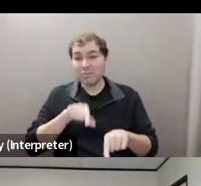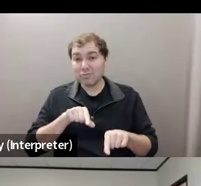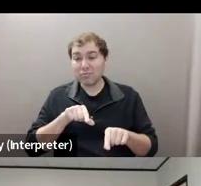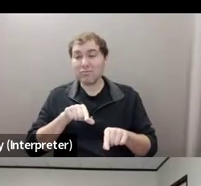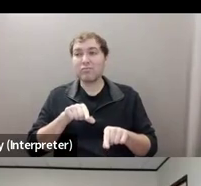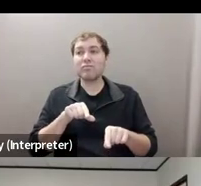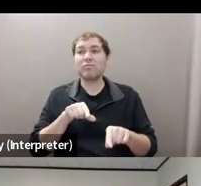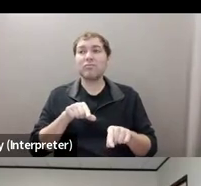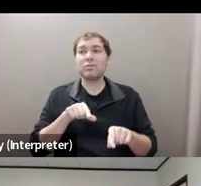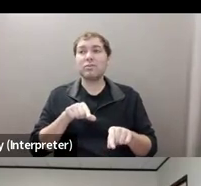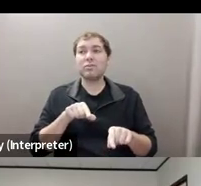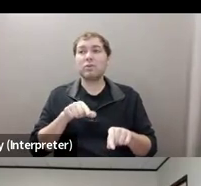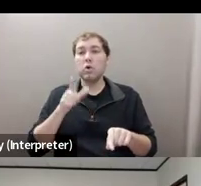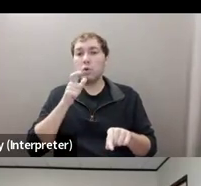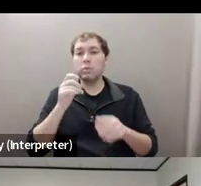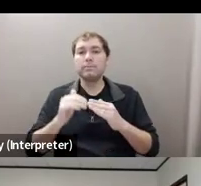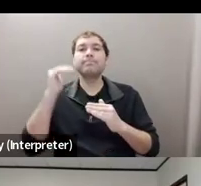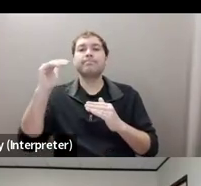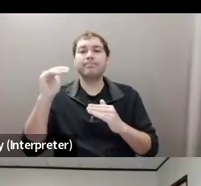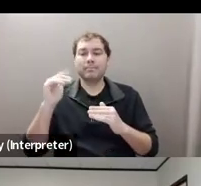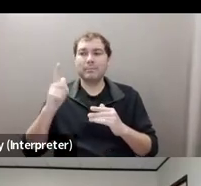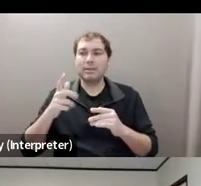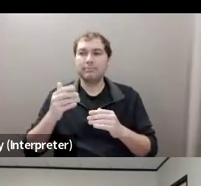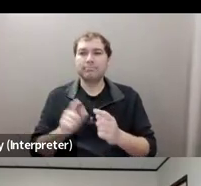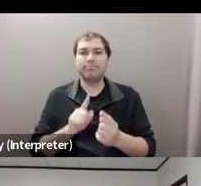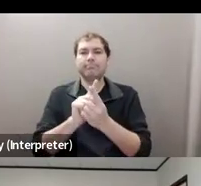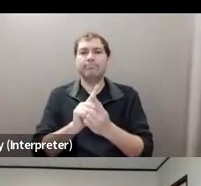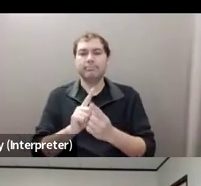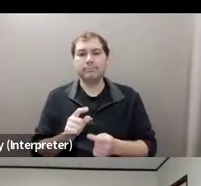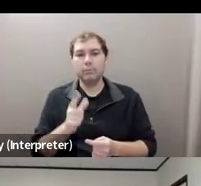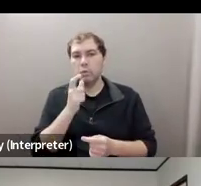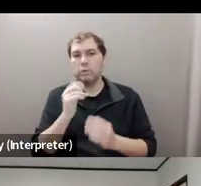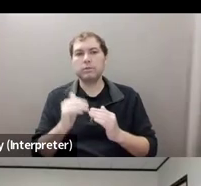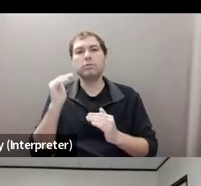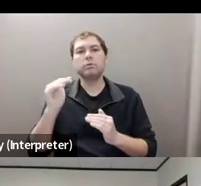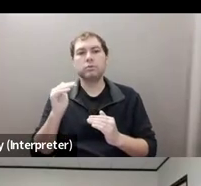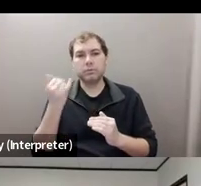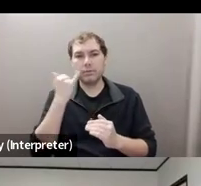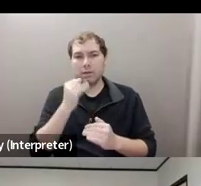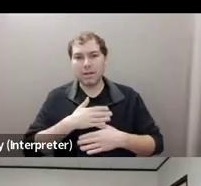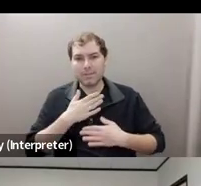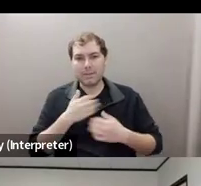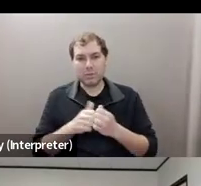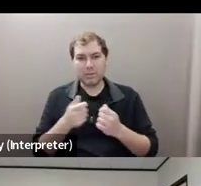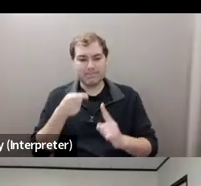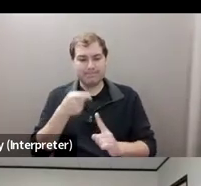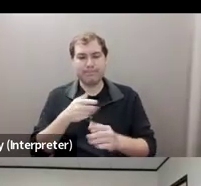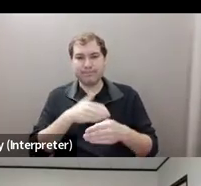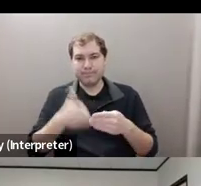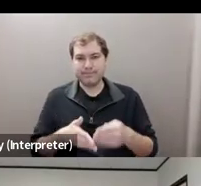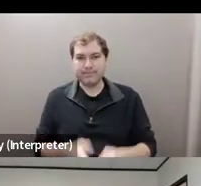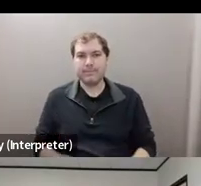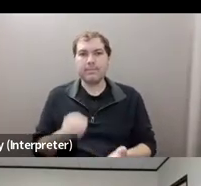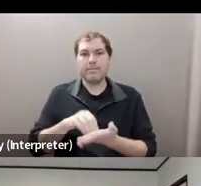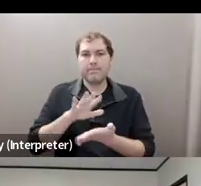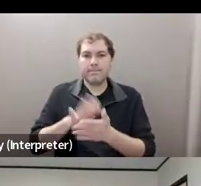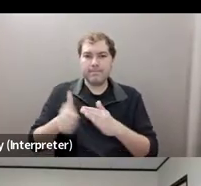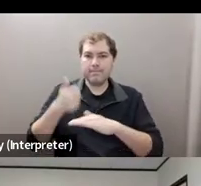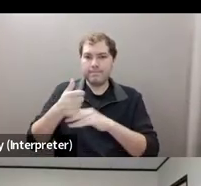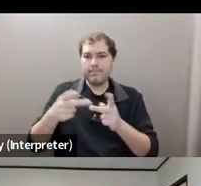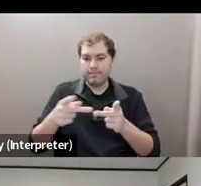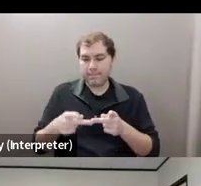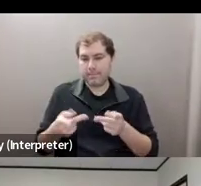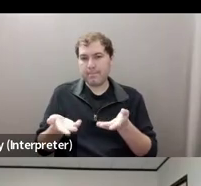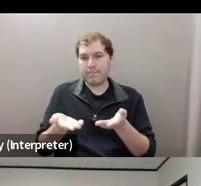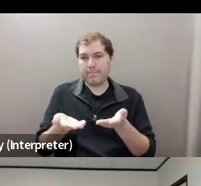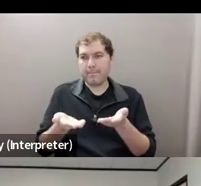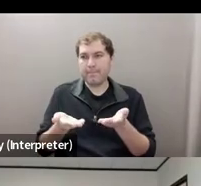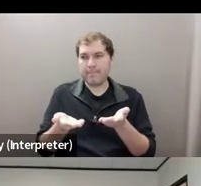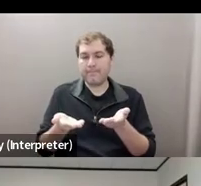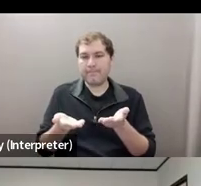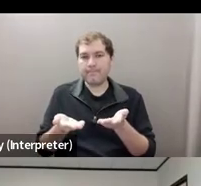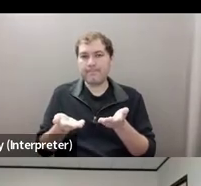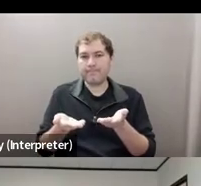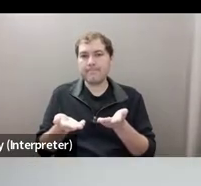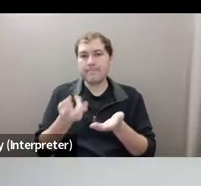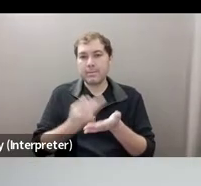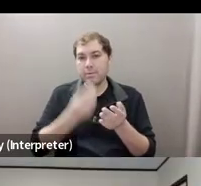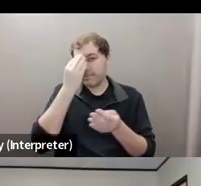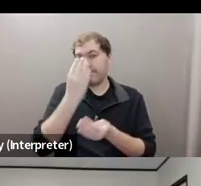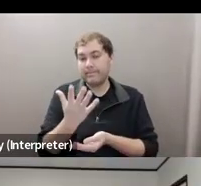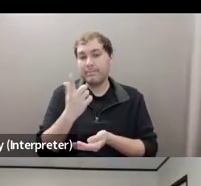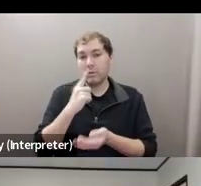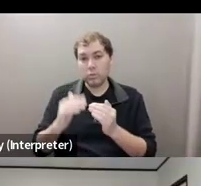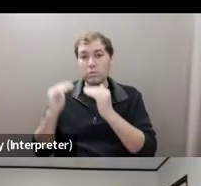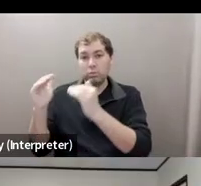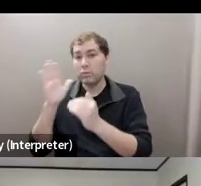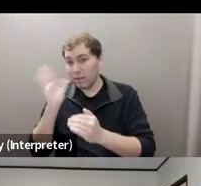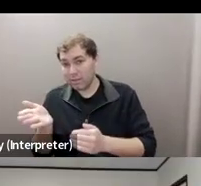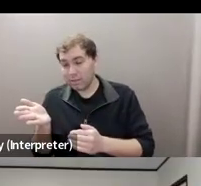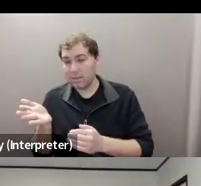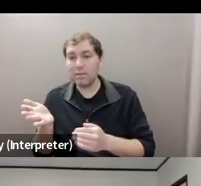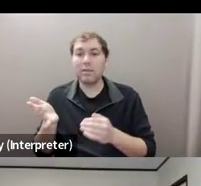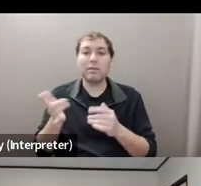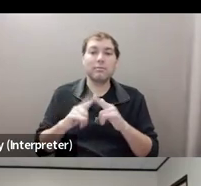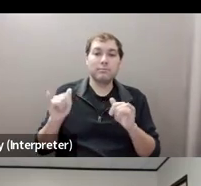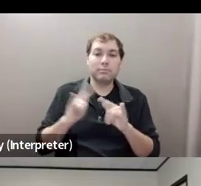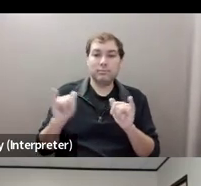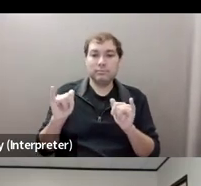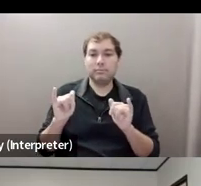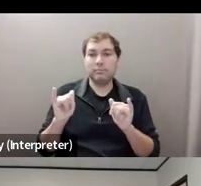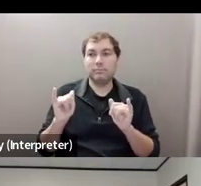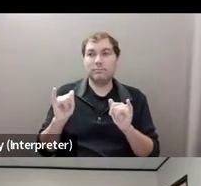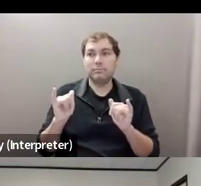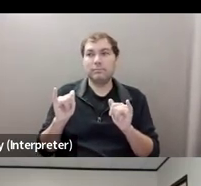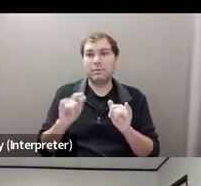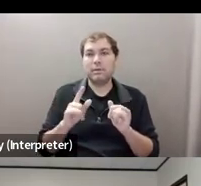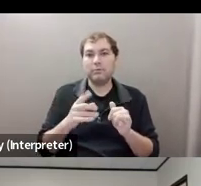Rebecca - APRIL: Who is the next person I can go to like? Who is it that I go to? If I'm not happy with this outcome and put them in the place of telling you and it it both lets them know that you are gonna go there but also puts them in the position of having to share where that is.